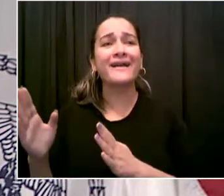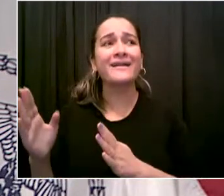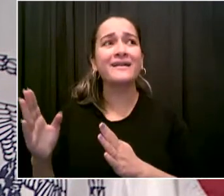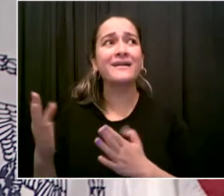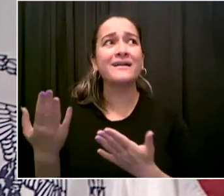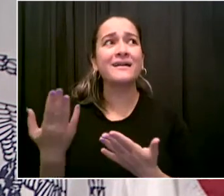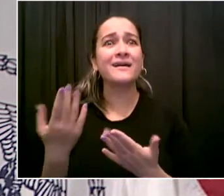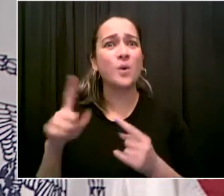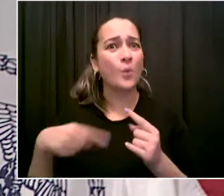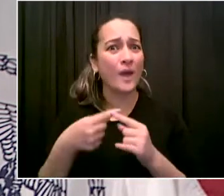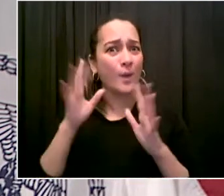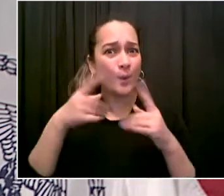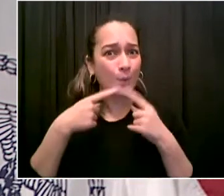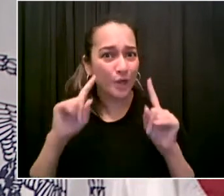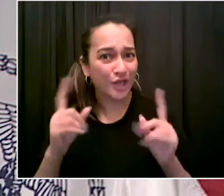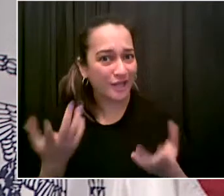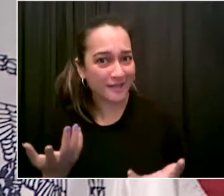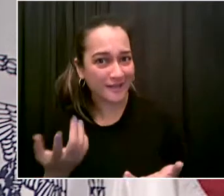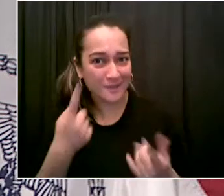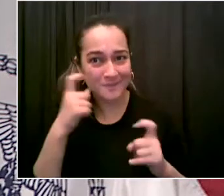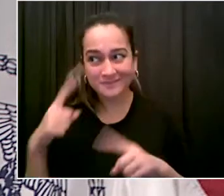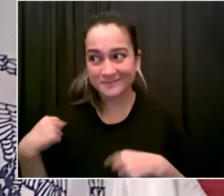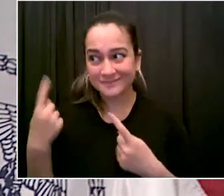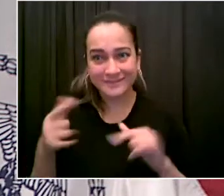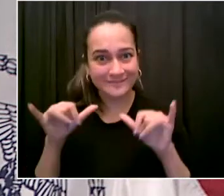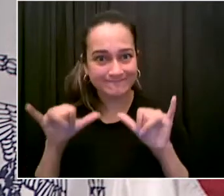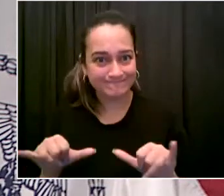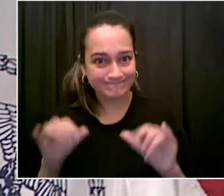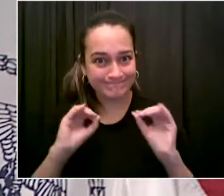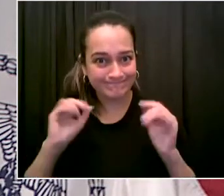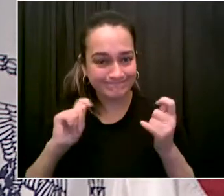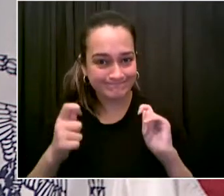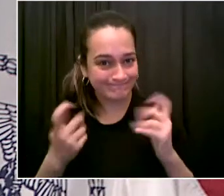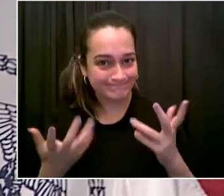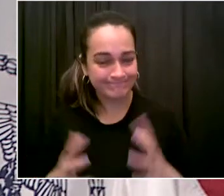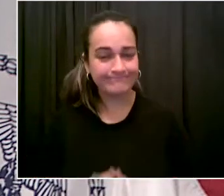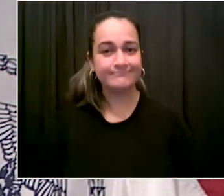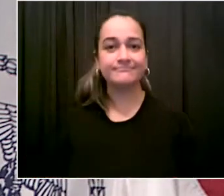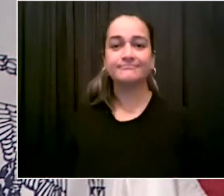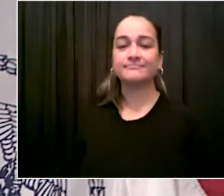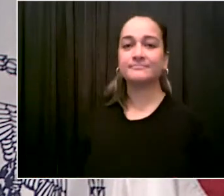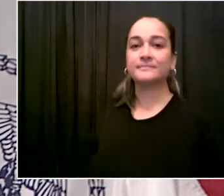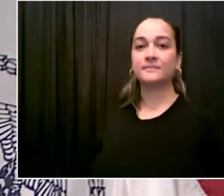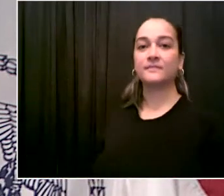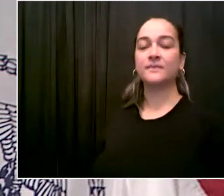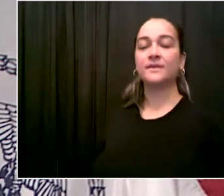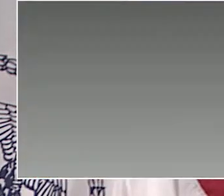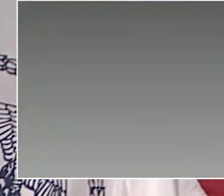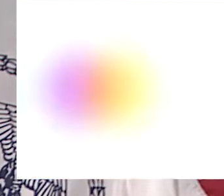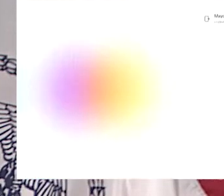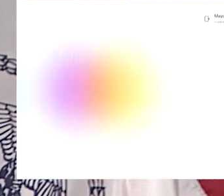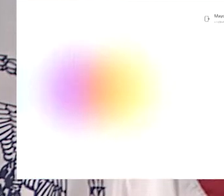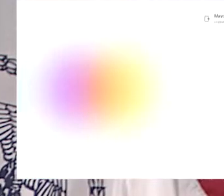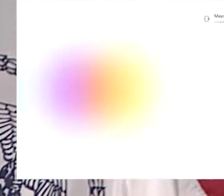YOUR SHOTIO NG PLAN? EVERYTHING THIS